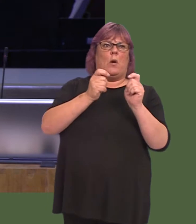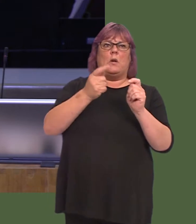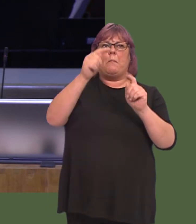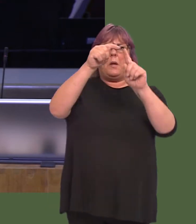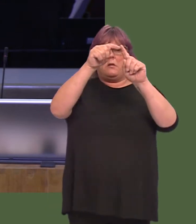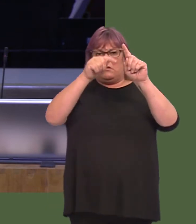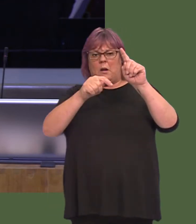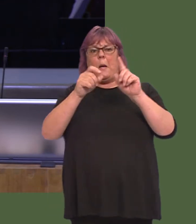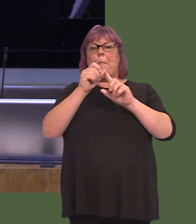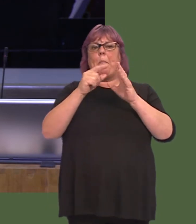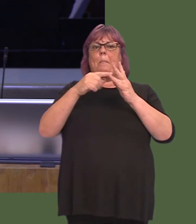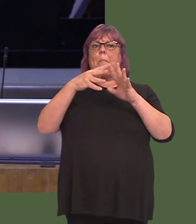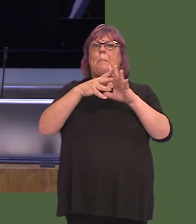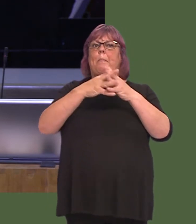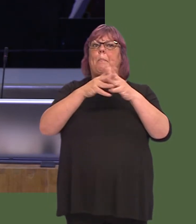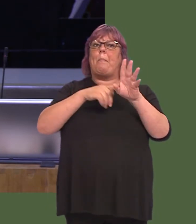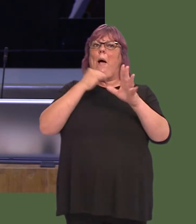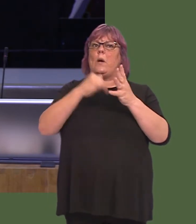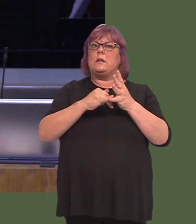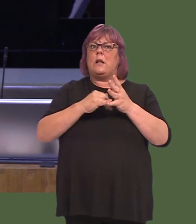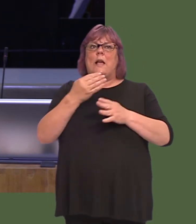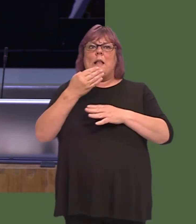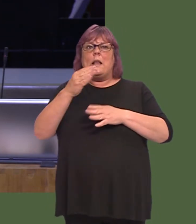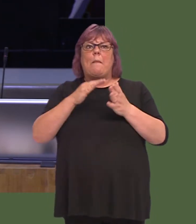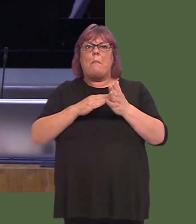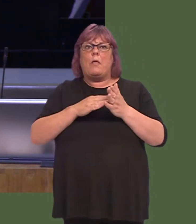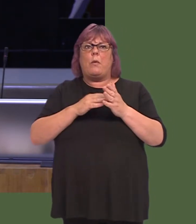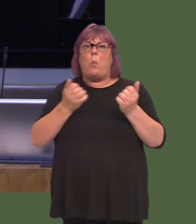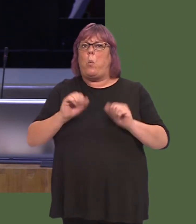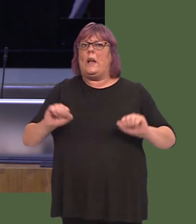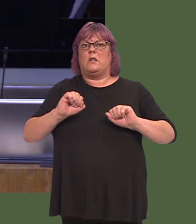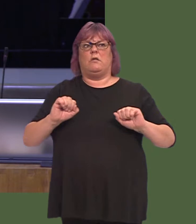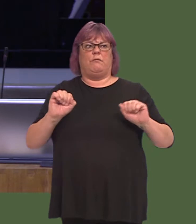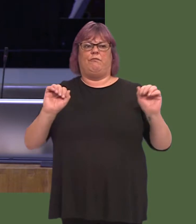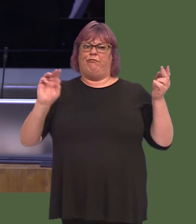whereas in Powys, that nine-month wait has actually been eliminated.